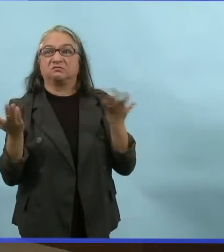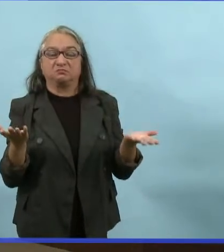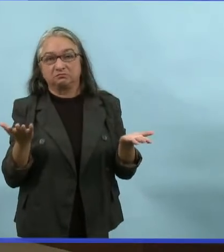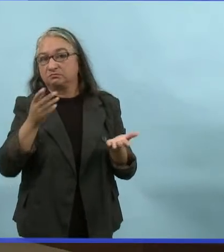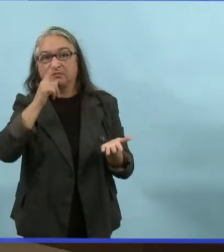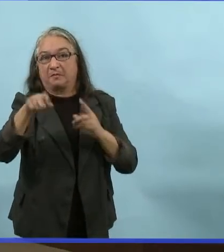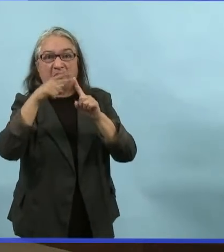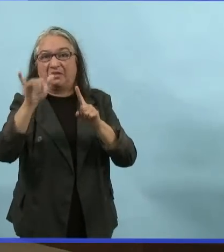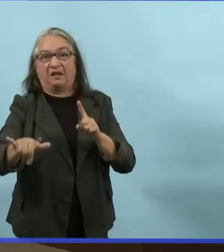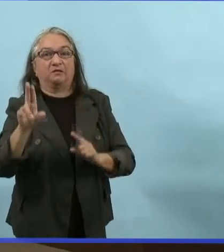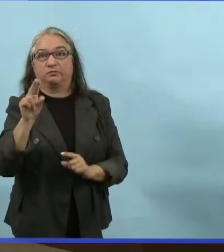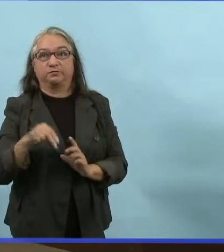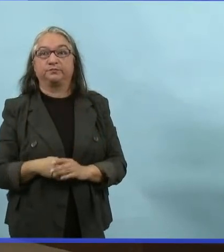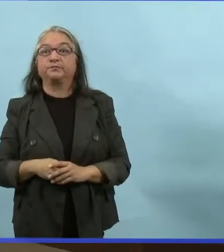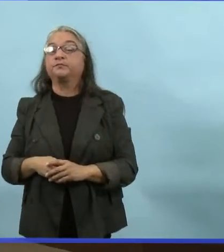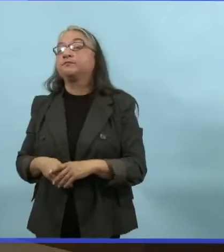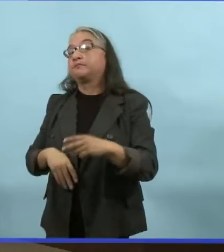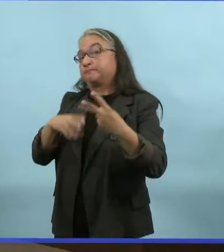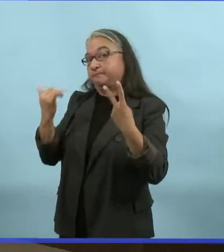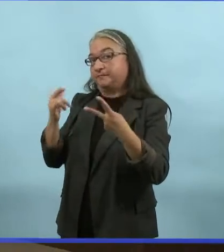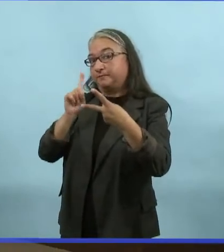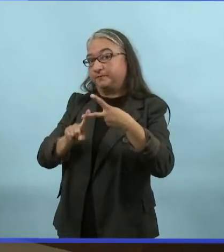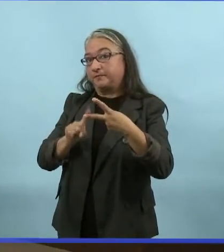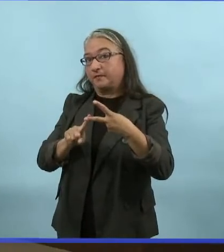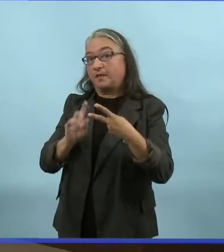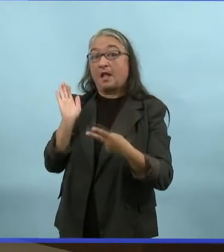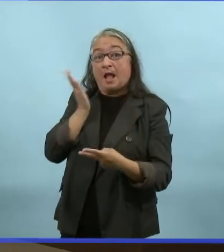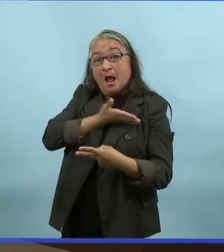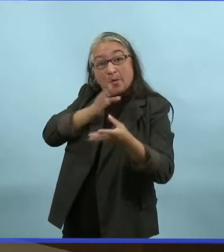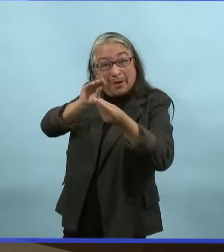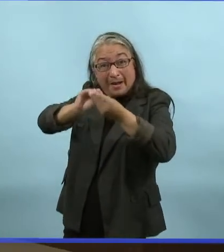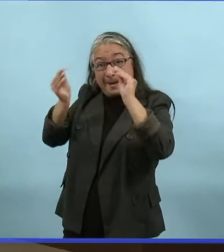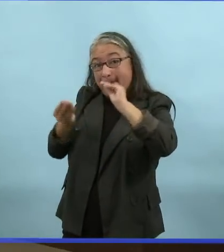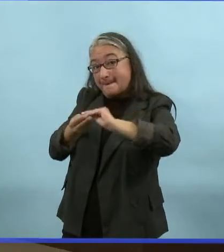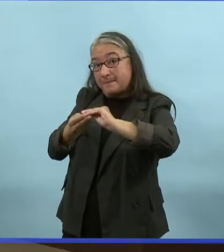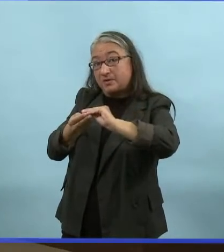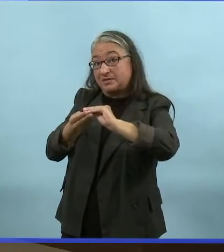with the exception of today they've it almost seems like they've kind of plateaued around the 70